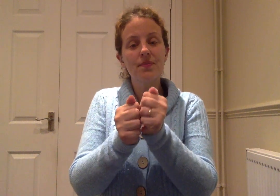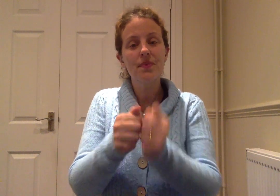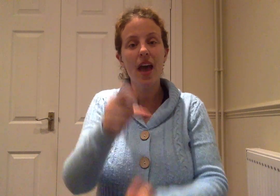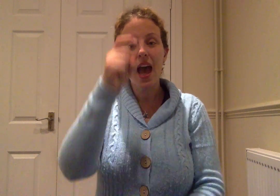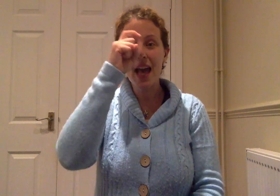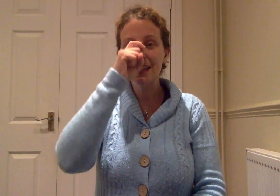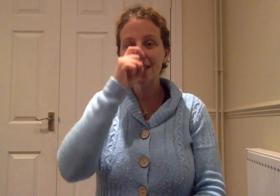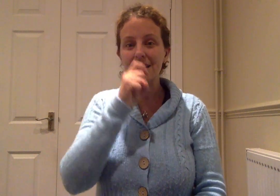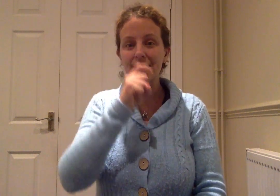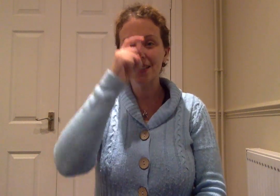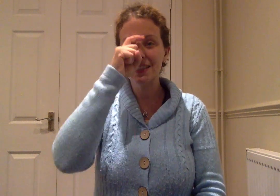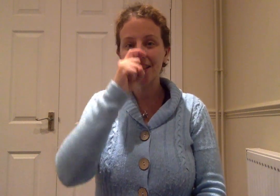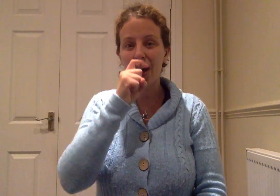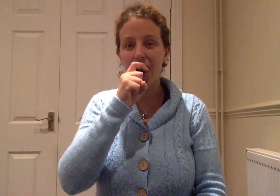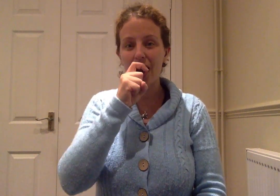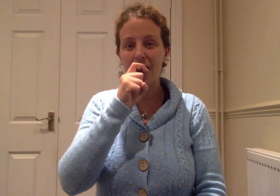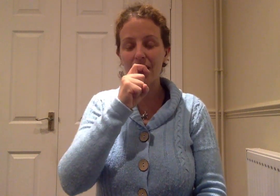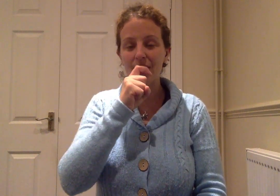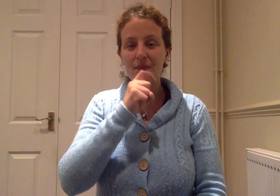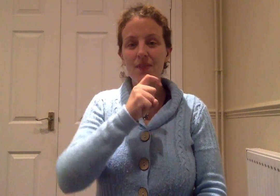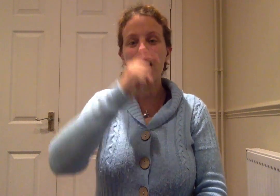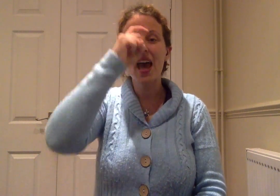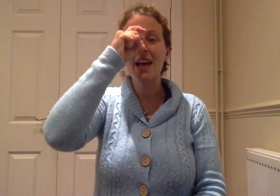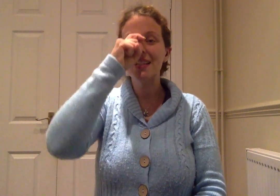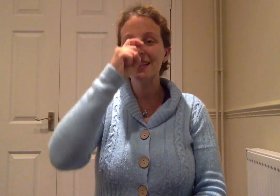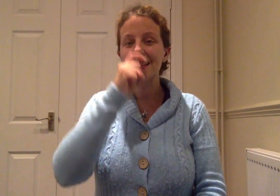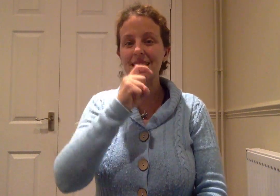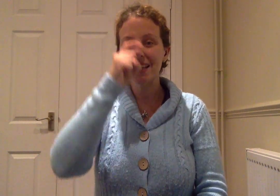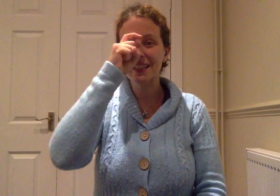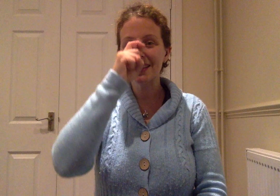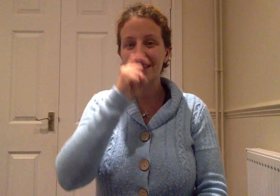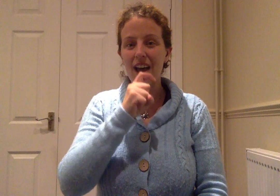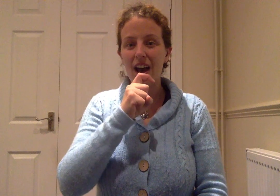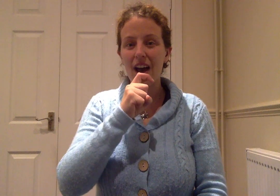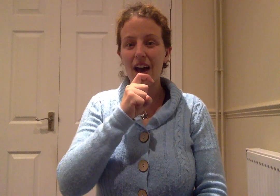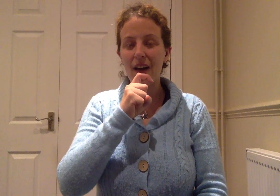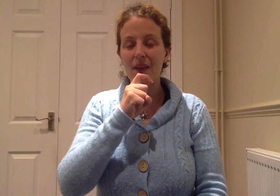Sister